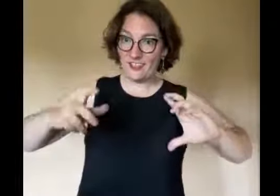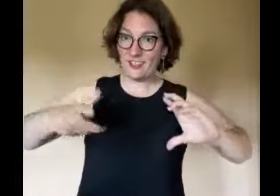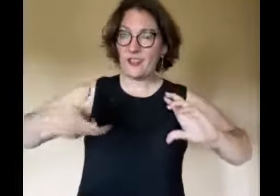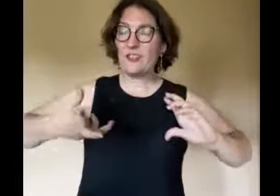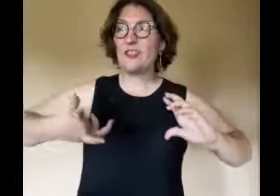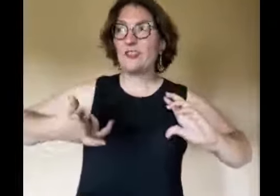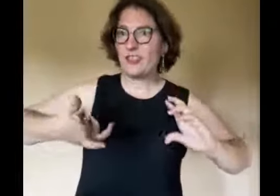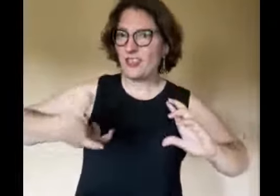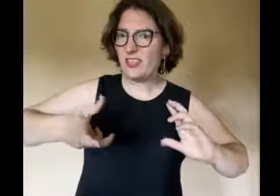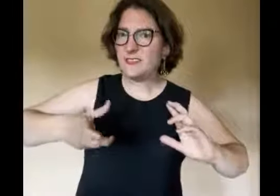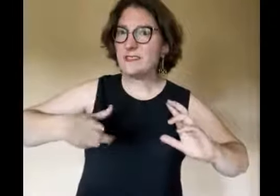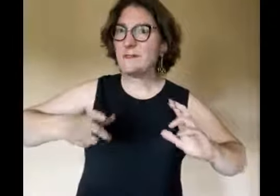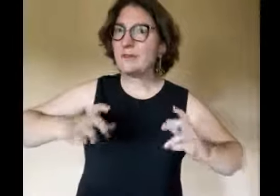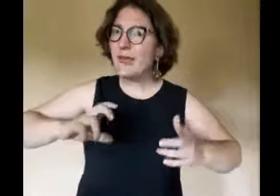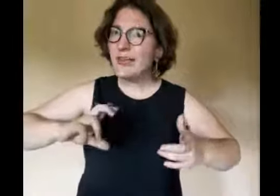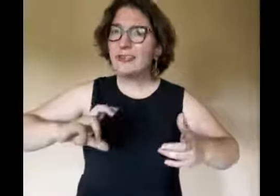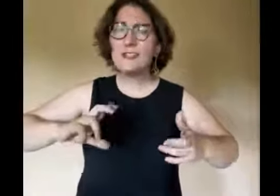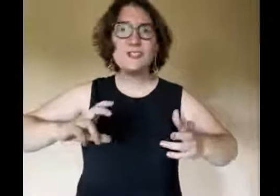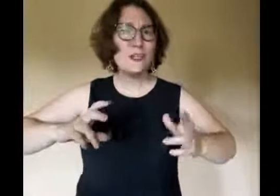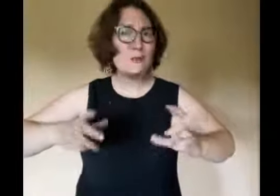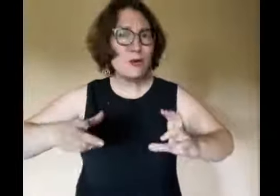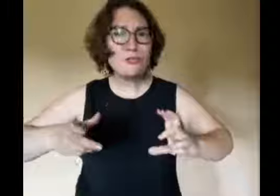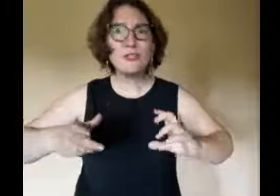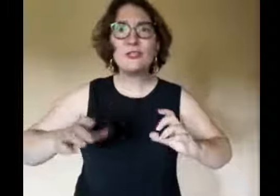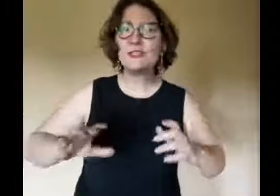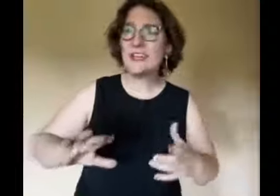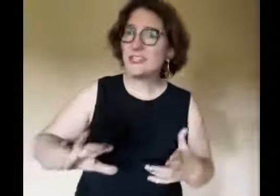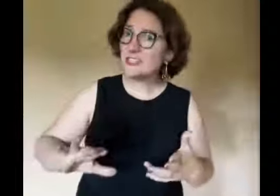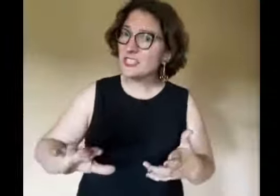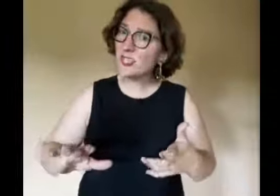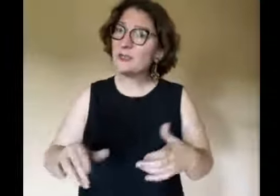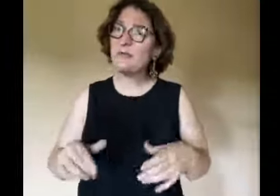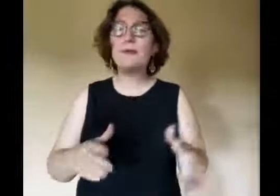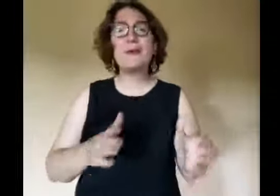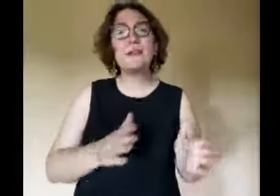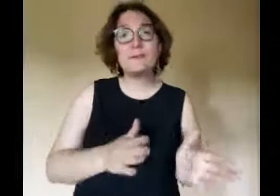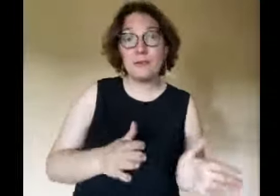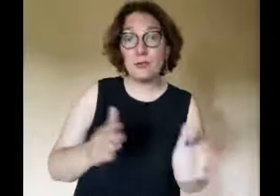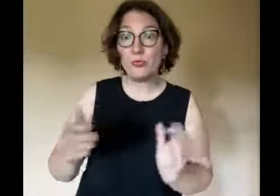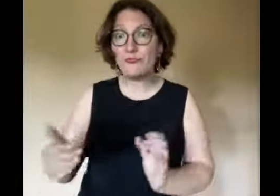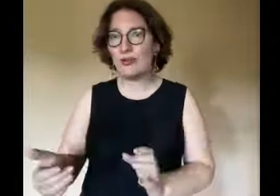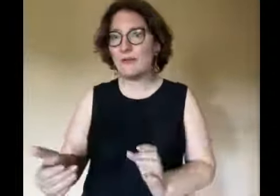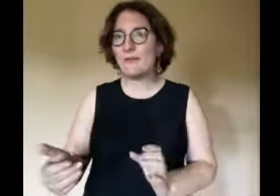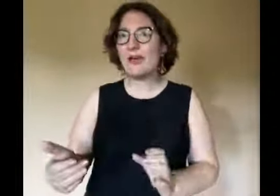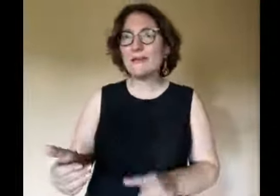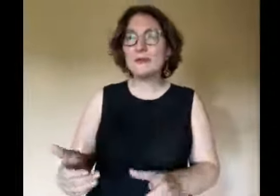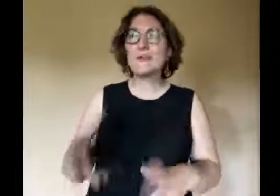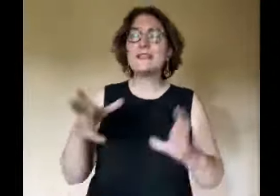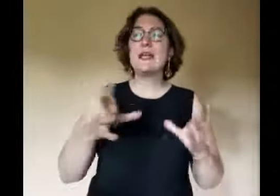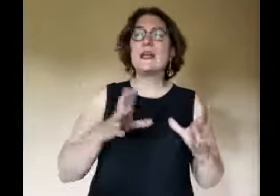I need this, right, because those three spheres that we exist in are all connected. And so when things get energetically heavy, or when we're going to kick off a call or end a call, we'll dance them out. And sometimes in between activities will bounce, which gives you a chance to like in party, what we just went through, but also shift the energy play with the energy and also digest because typically, as you're dancing as you're moving thoughts are percolating, kind of like a moving meditation. And it sort of opens you up to receive messages from your inner guidance system, your intuition? What have you.